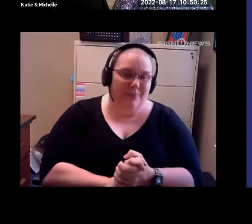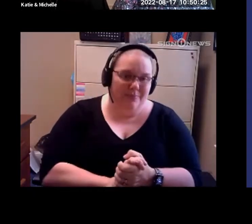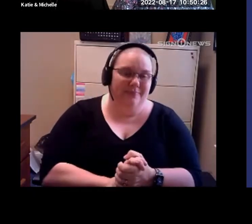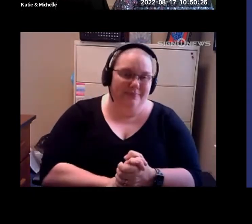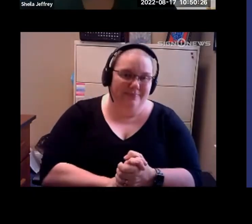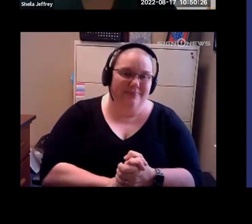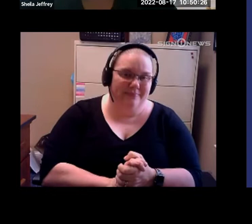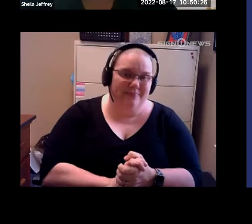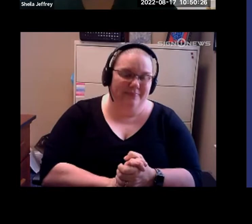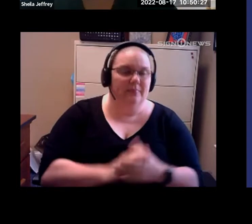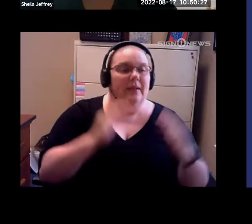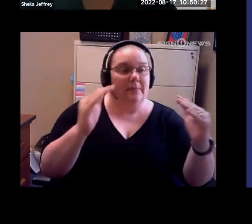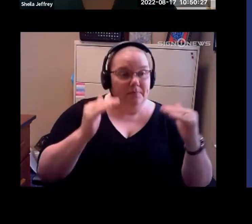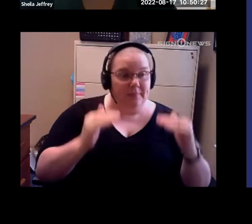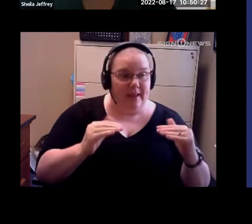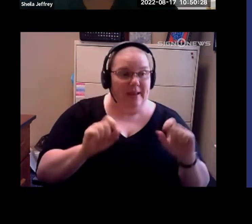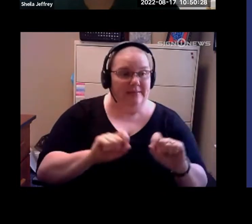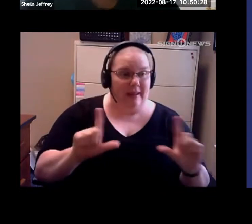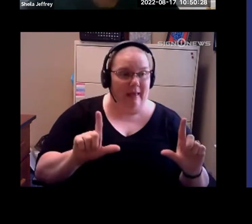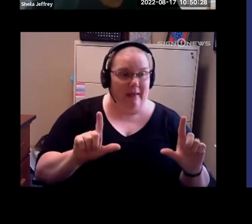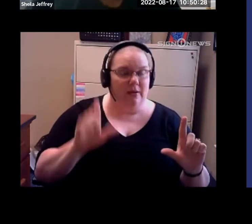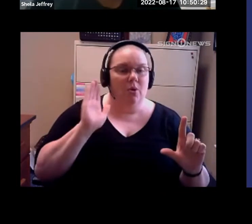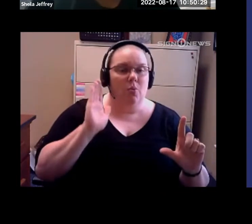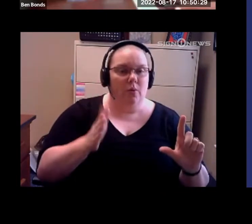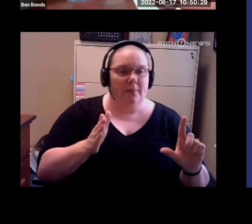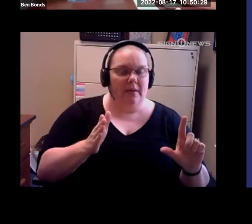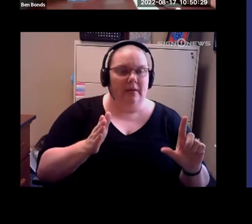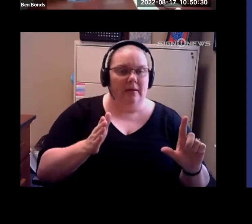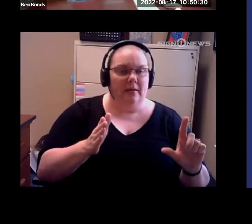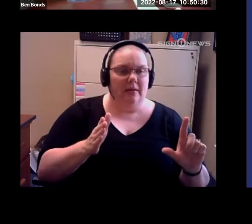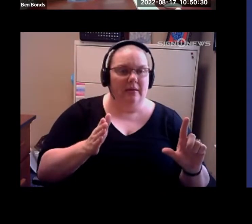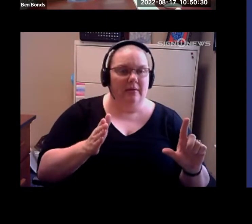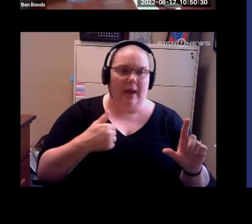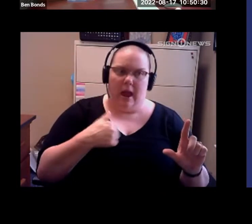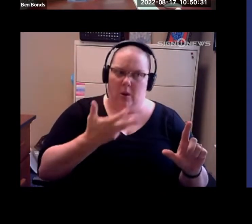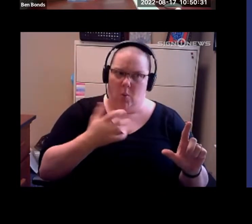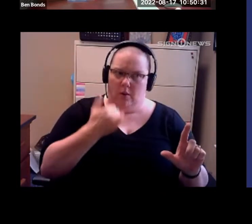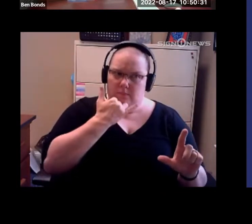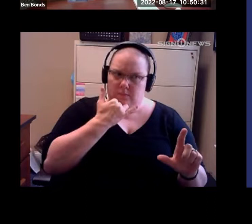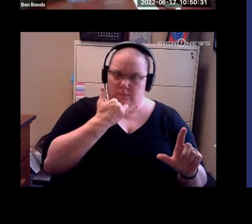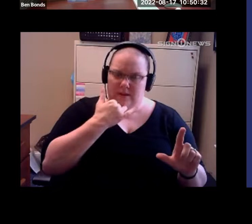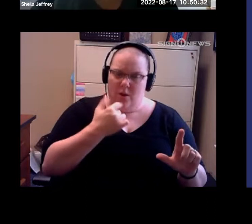next